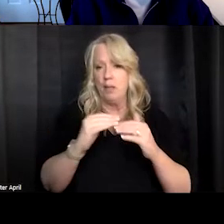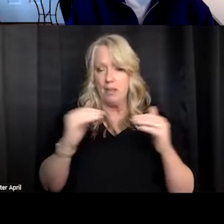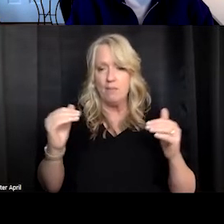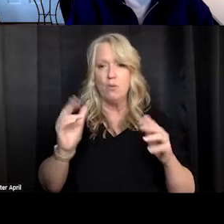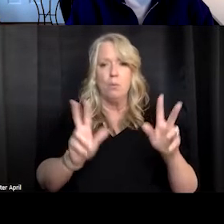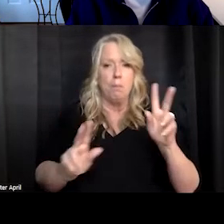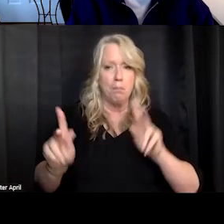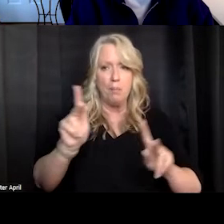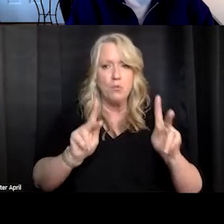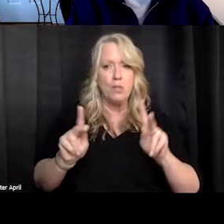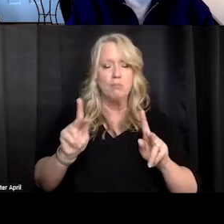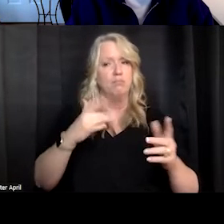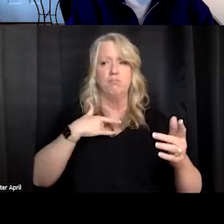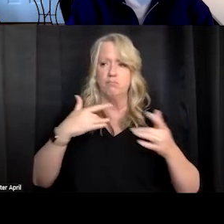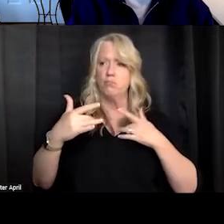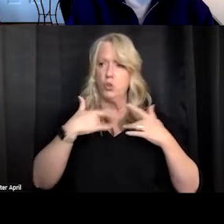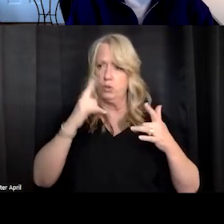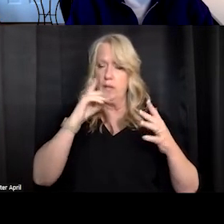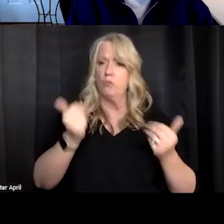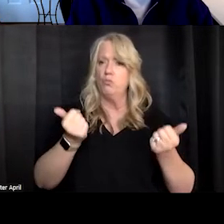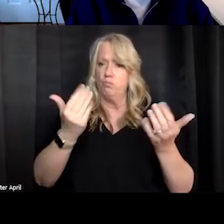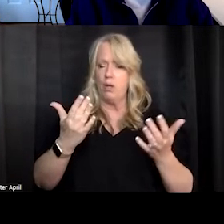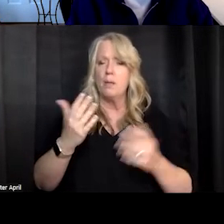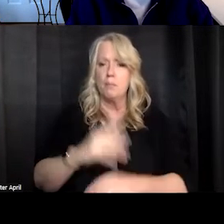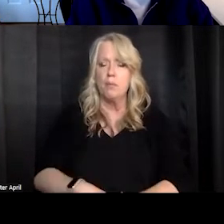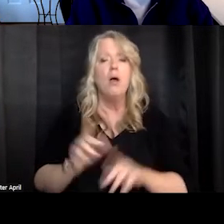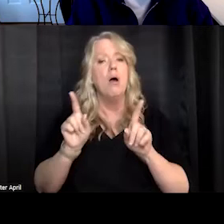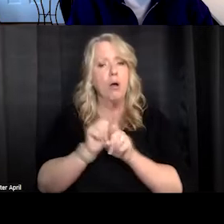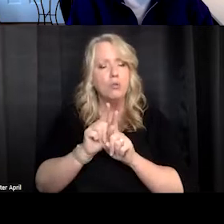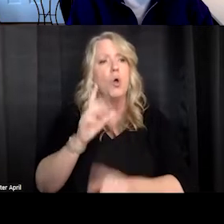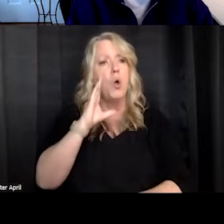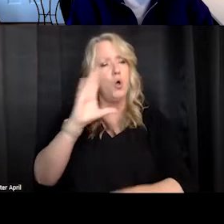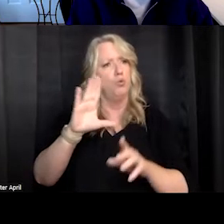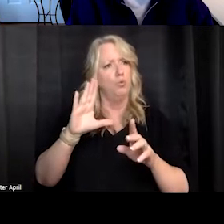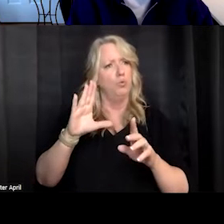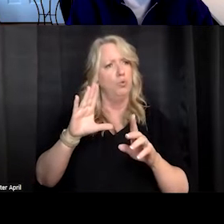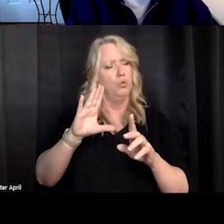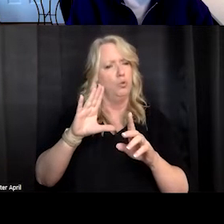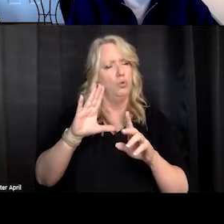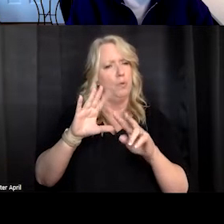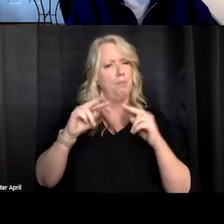I AM FAMILIAR WITH BOTH THE SYSTEM LEVEL, POPULATION LEVEL, CONCERNS THAT YOU RAISED,